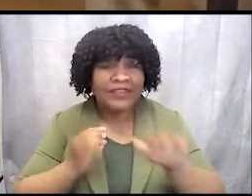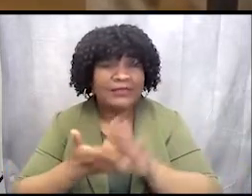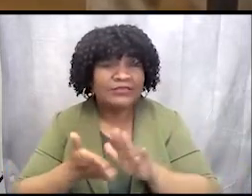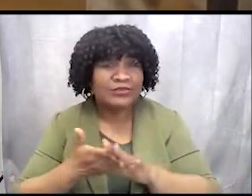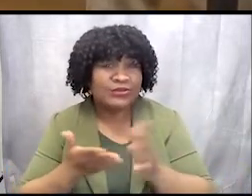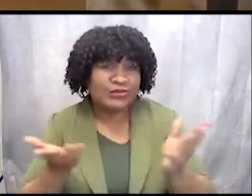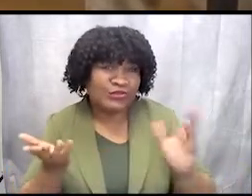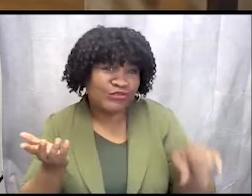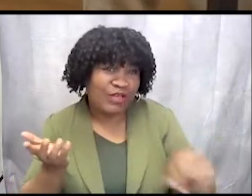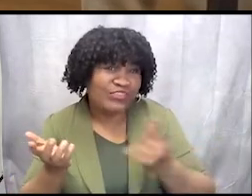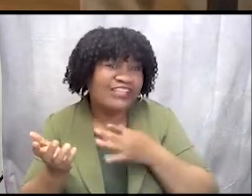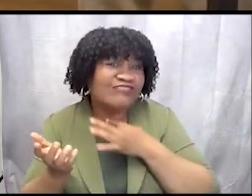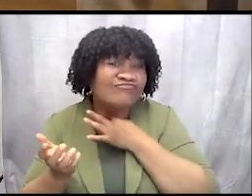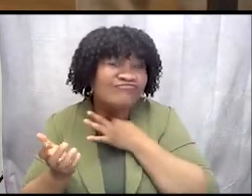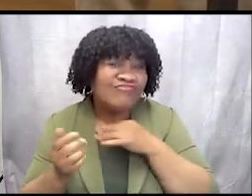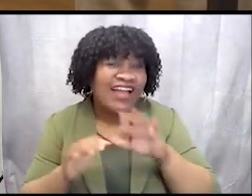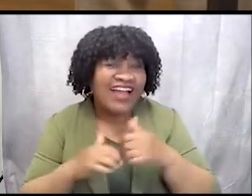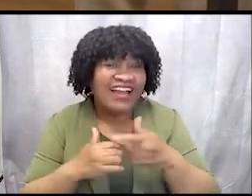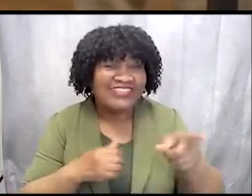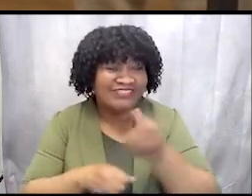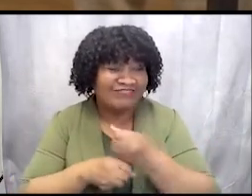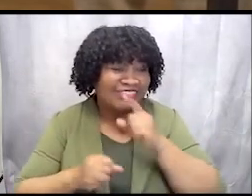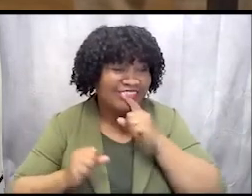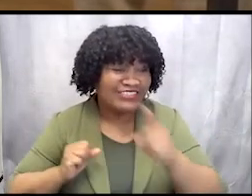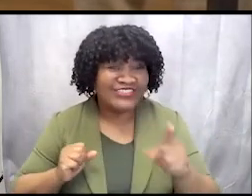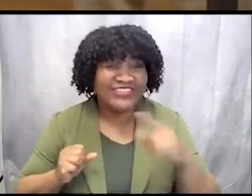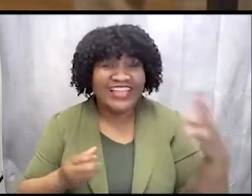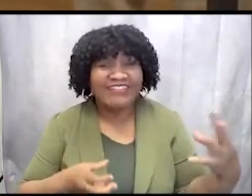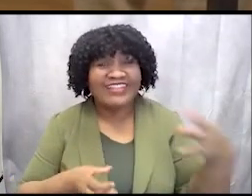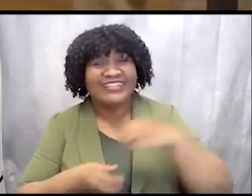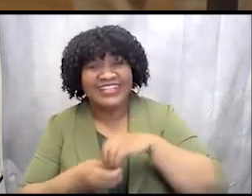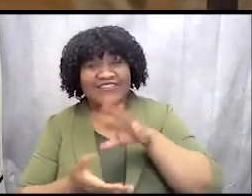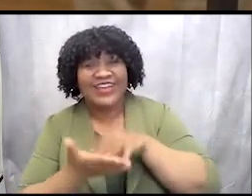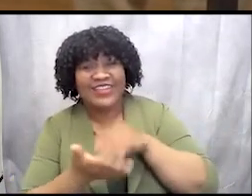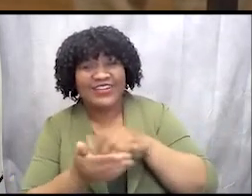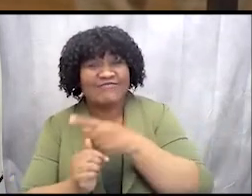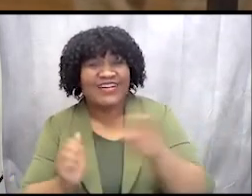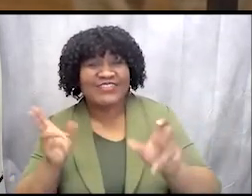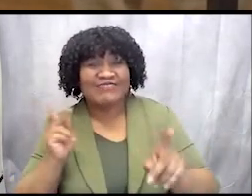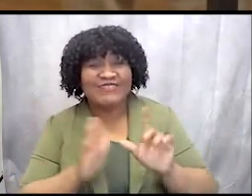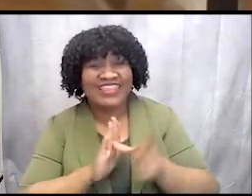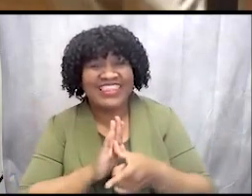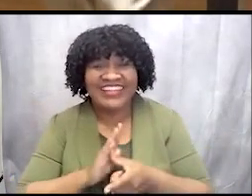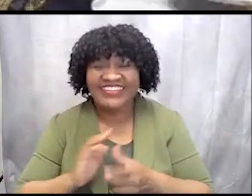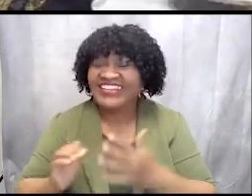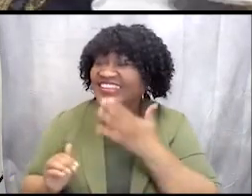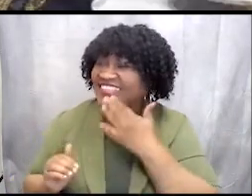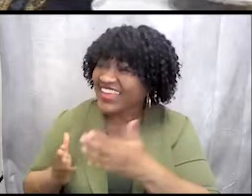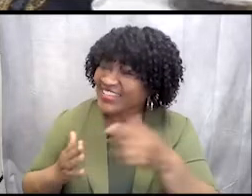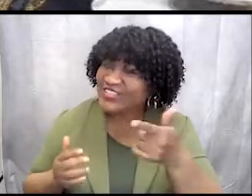So I was just wondering how you can ensure that we will learn about them later. Thank you for your question, Jia.